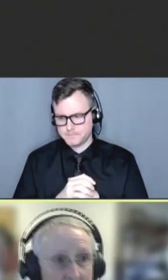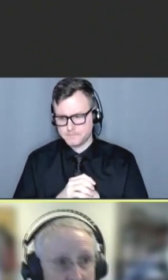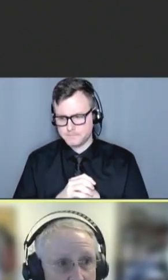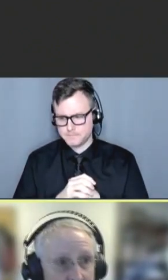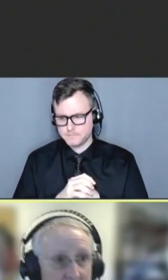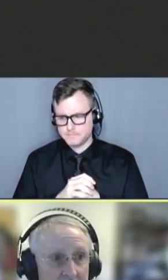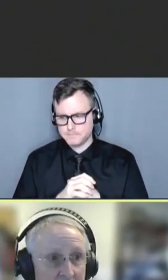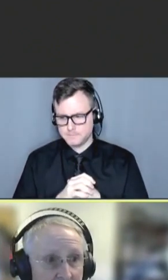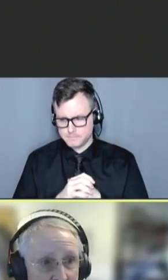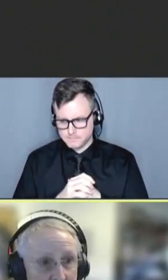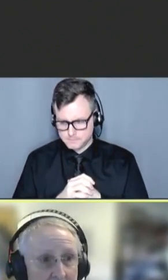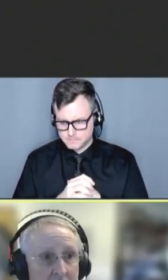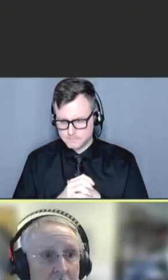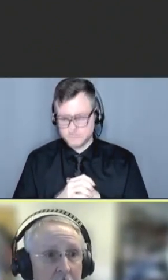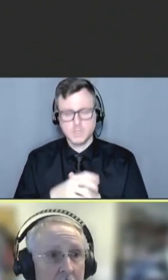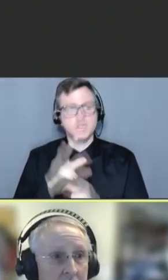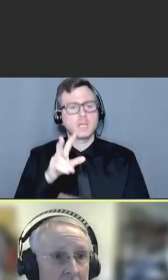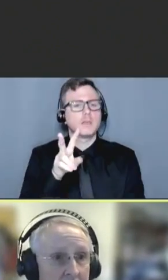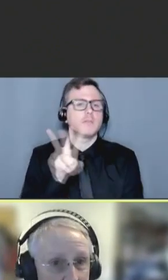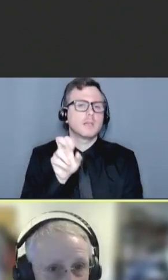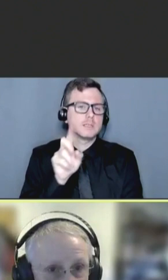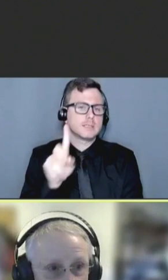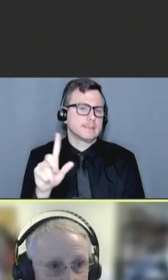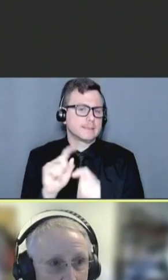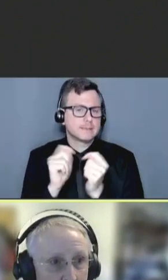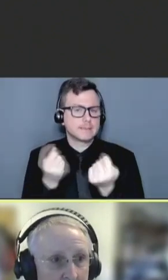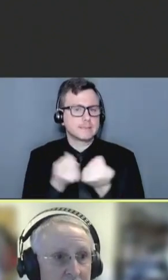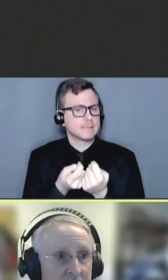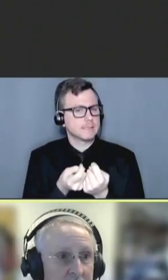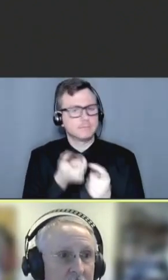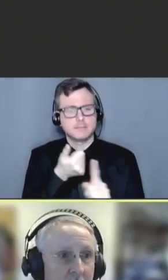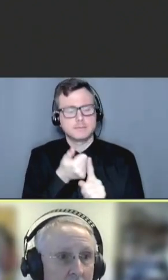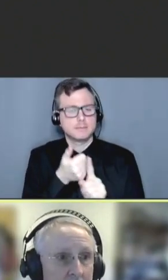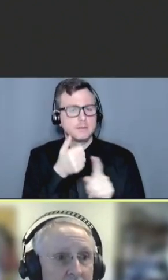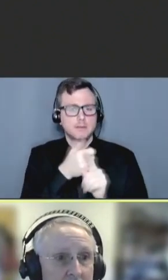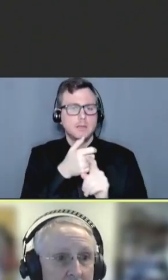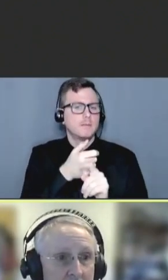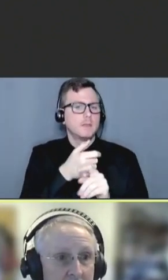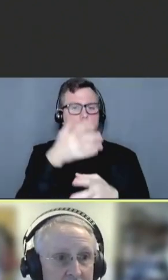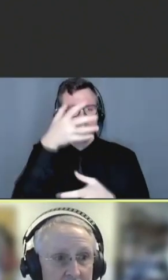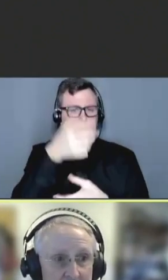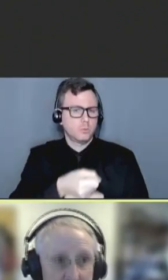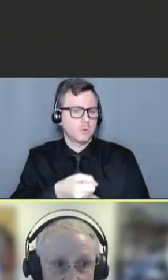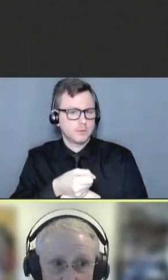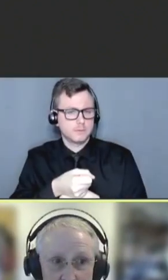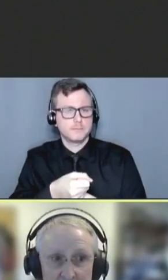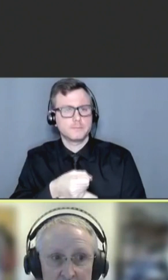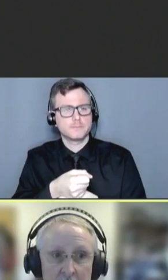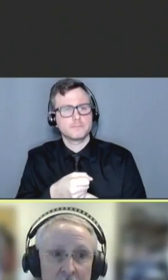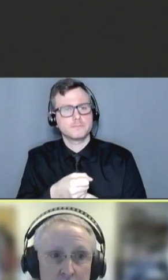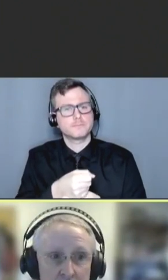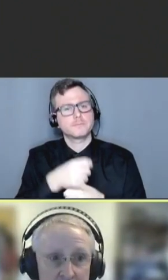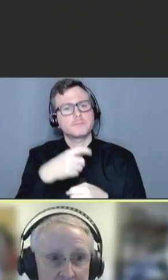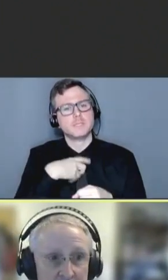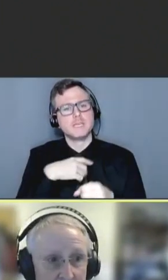So the VSD team summarized as follows. The statistical signal has persisted